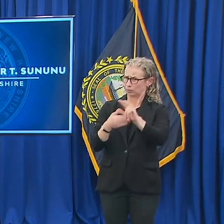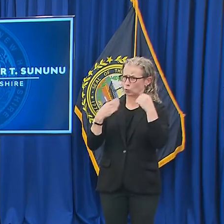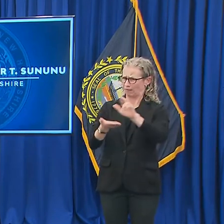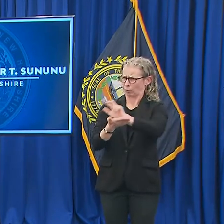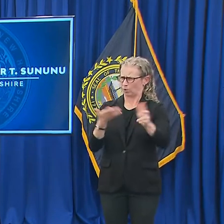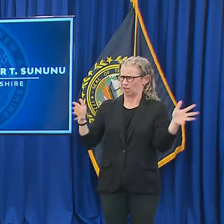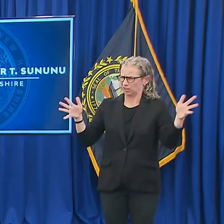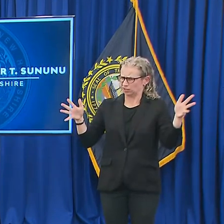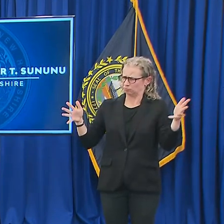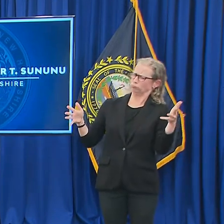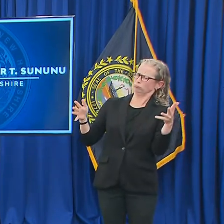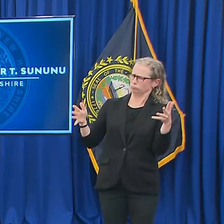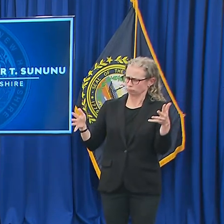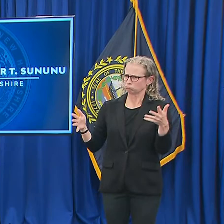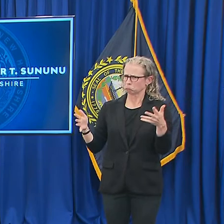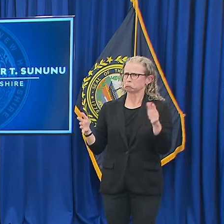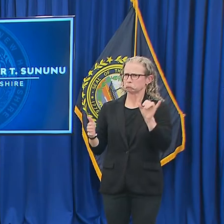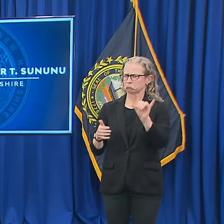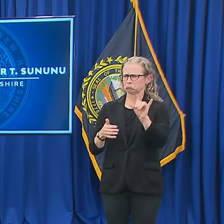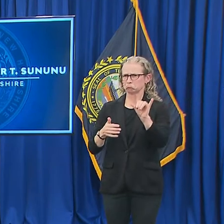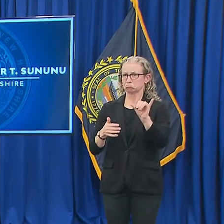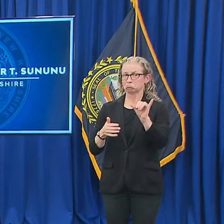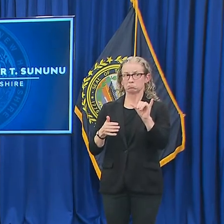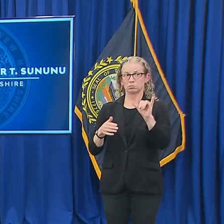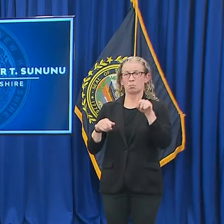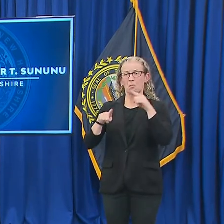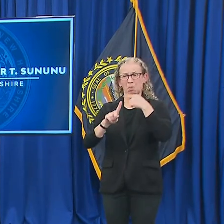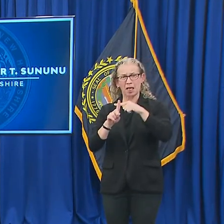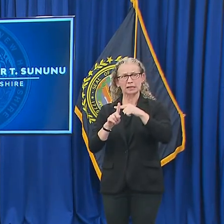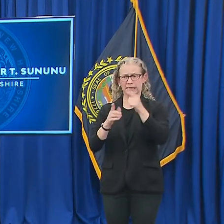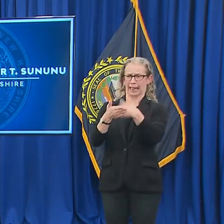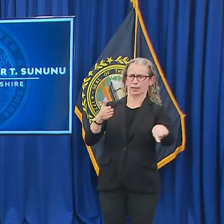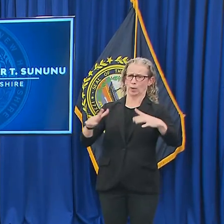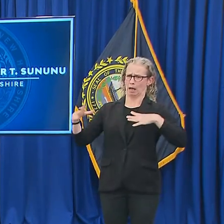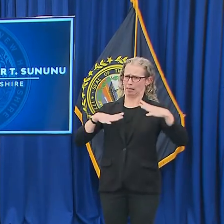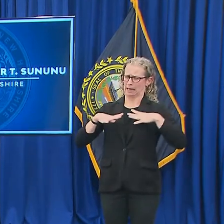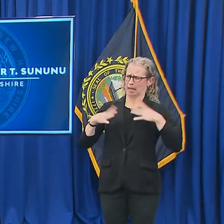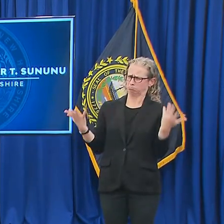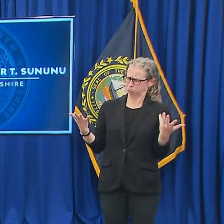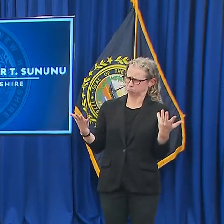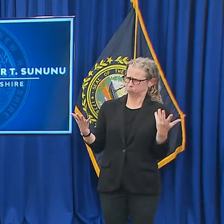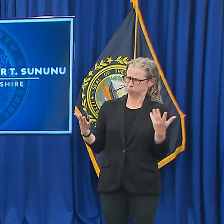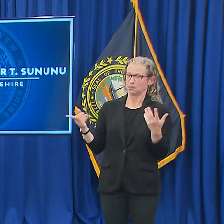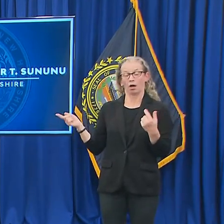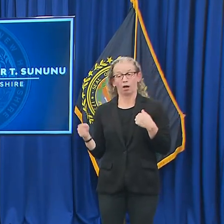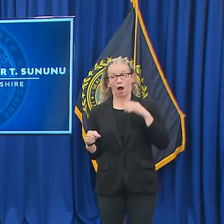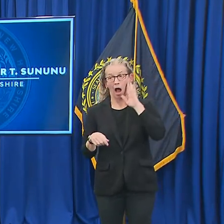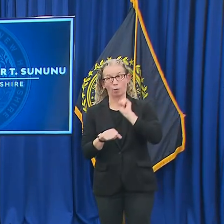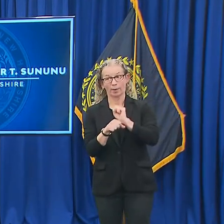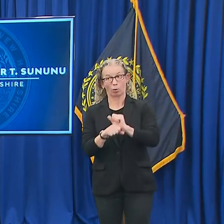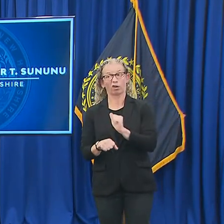So let's not miss that opportunity to look at some of the long term issues that we can bring to bear. And I think legislation is one of the one things